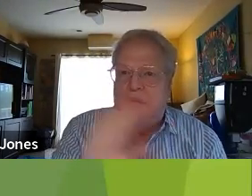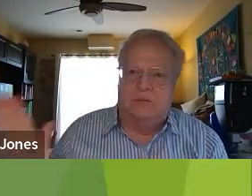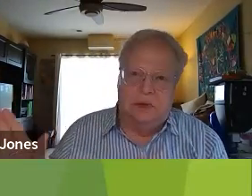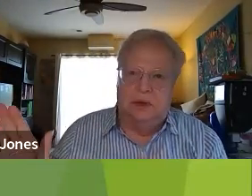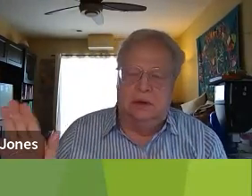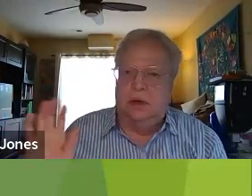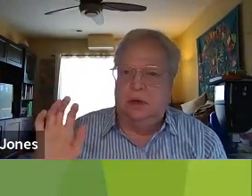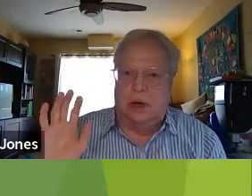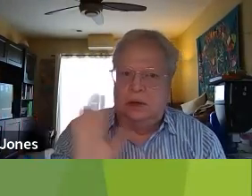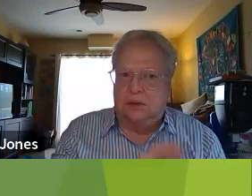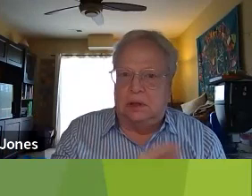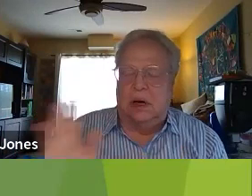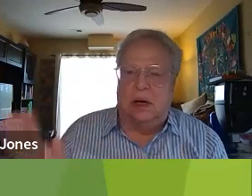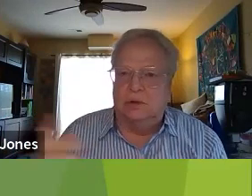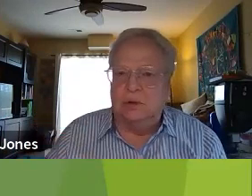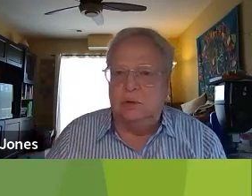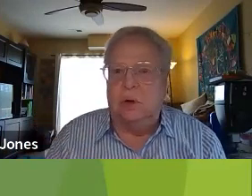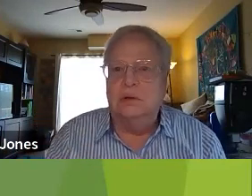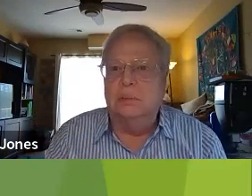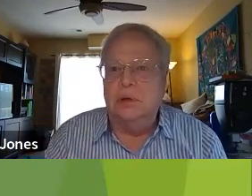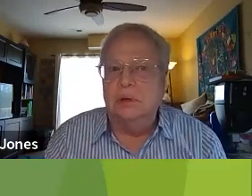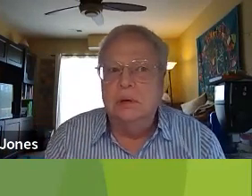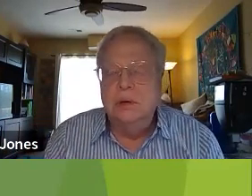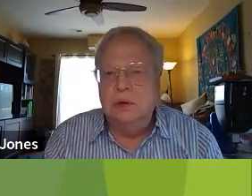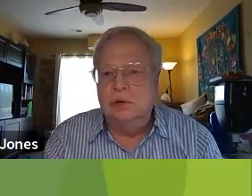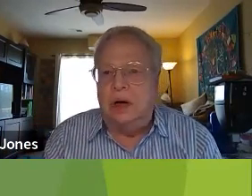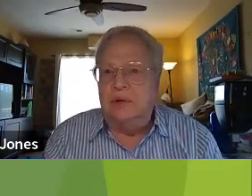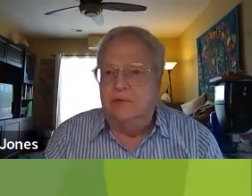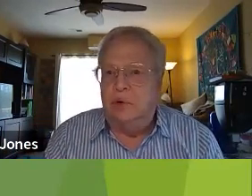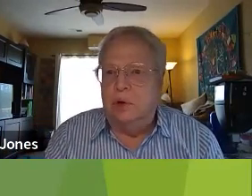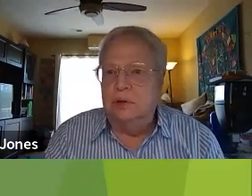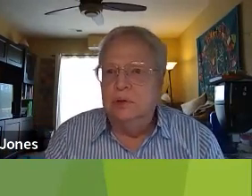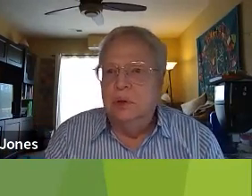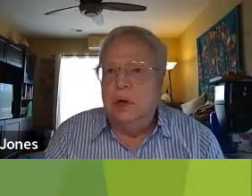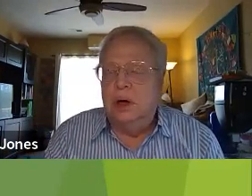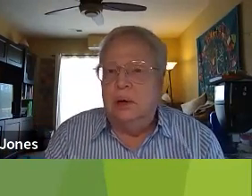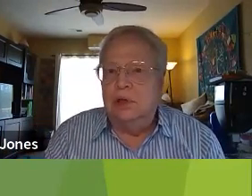I think technology is going to be your driving force.